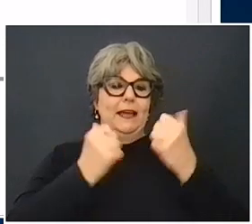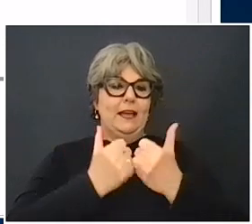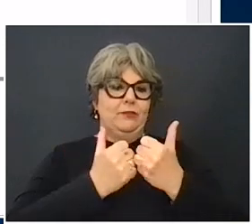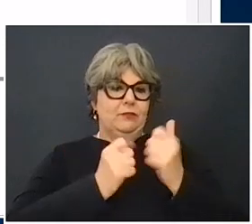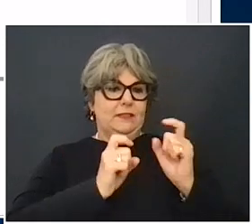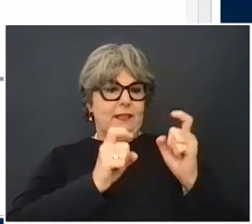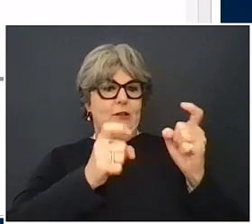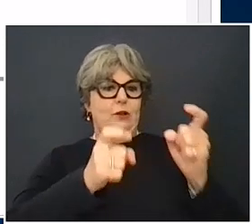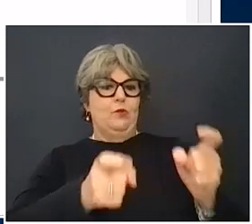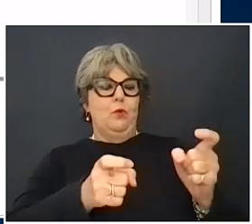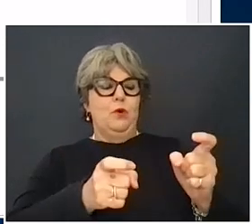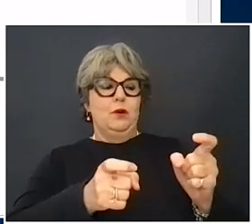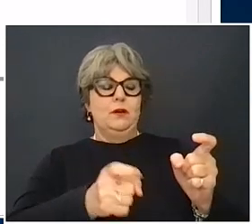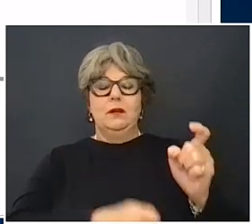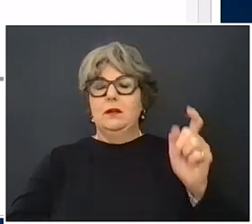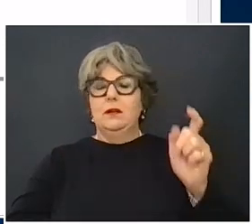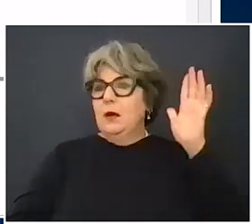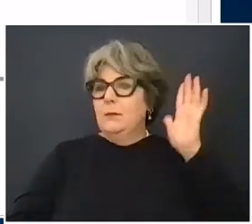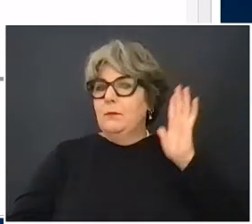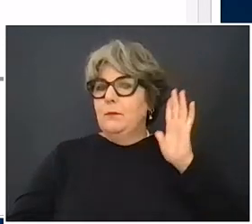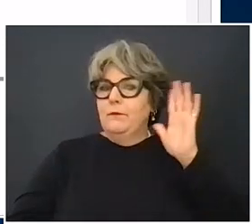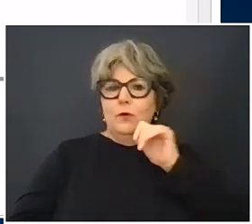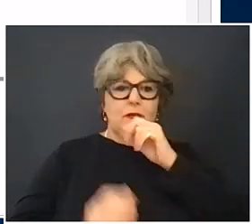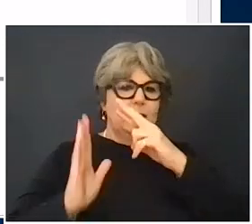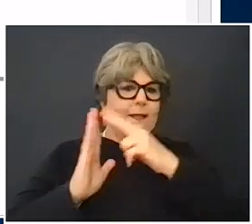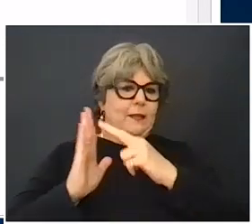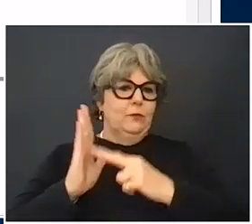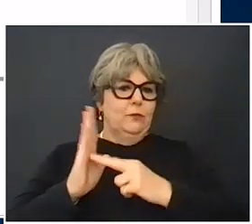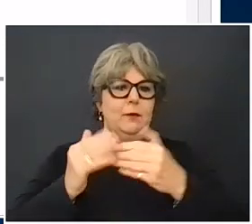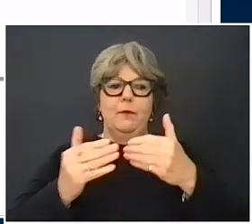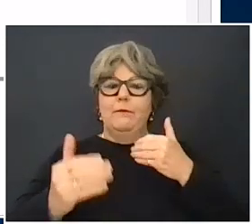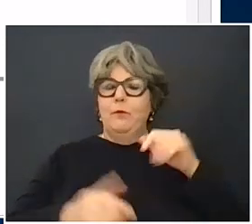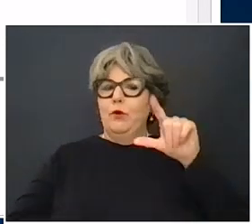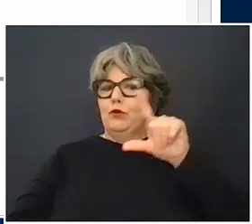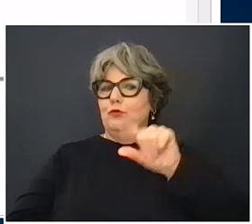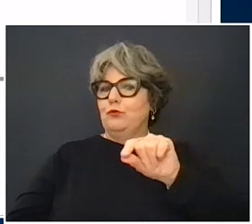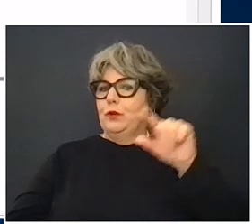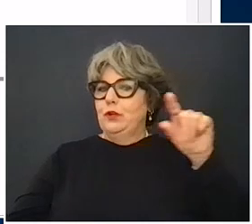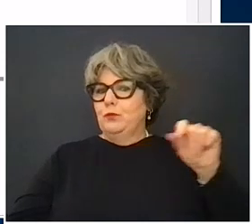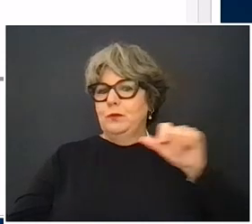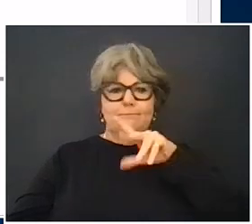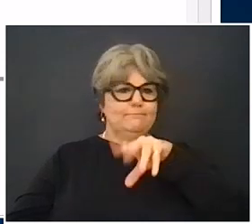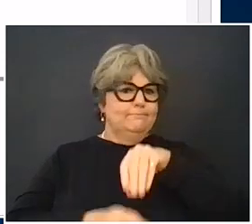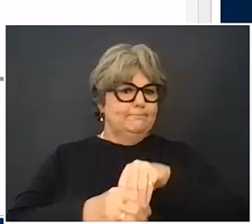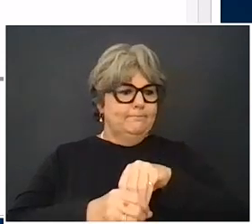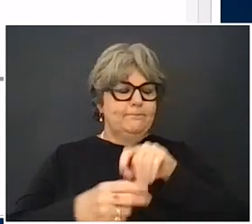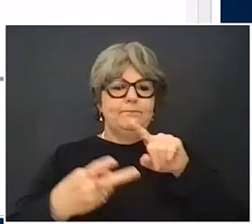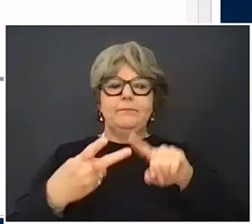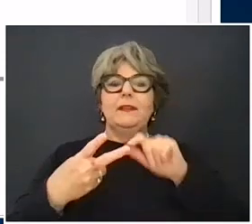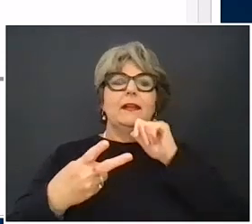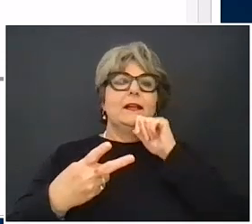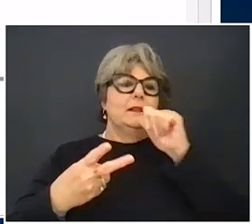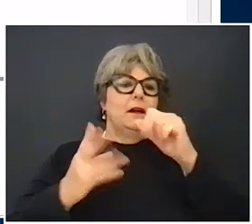the regulations prior to 2020 and it was not in the regulations that were effective